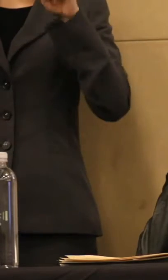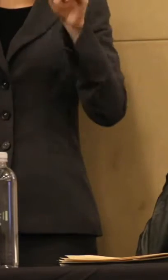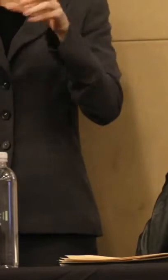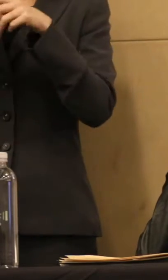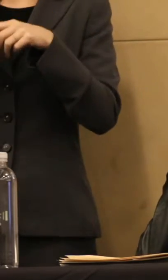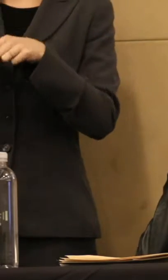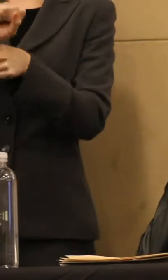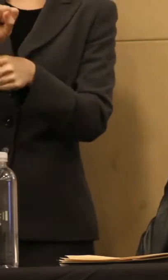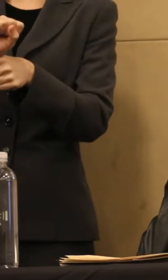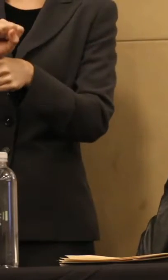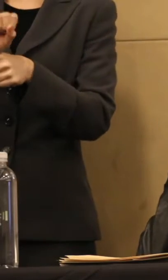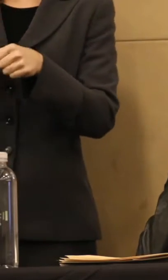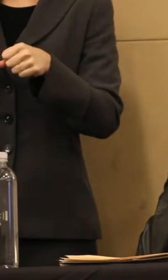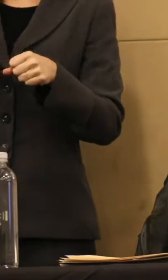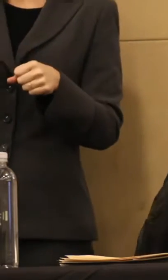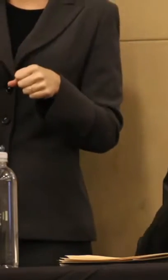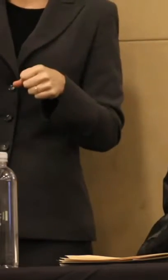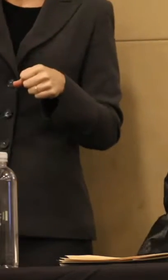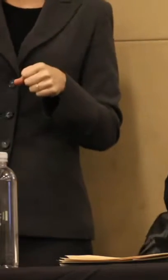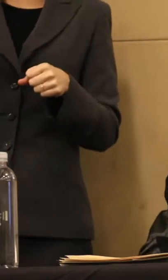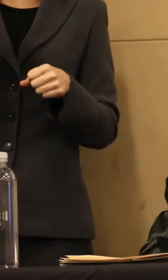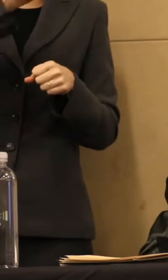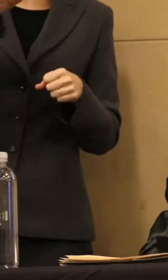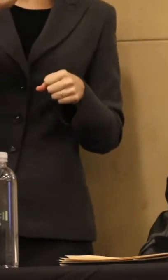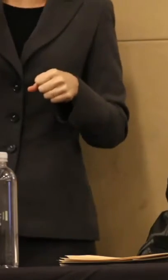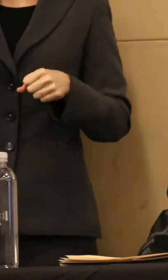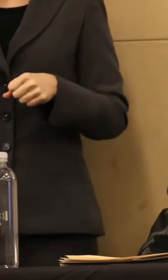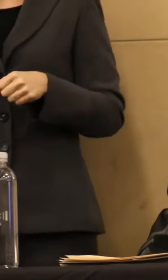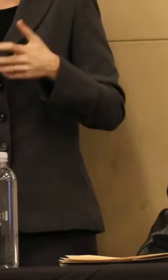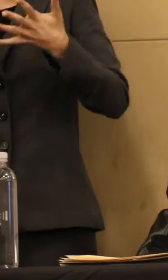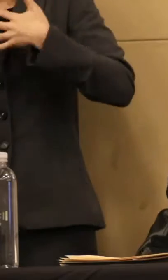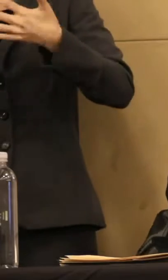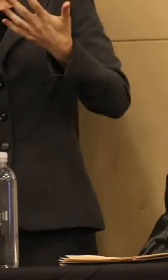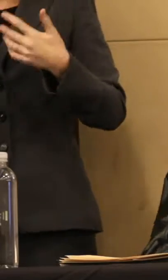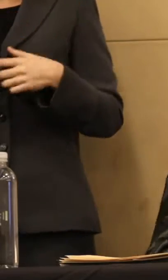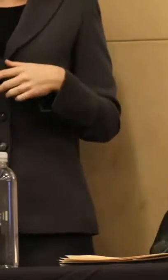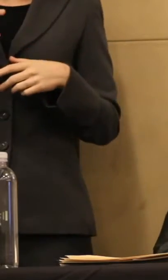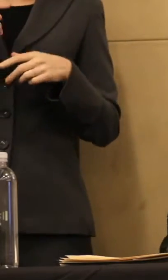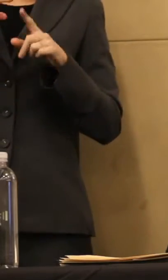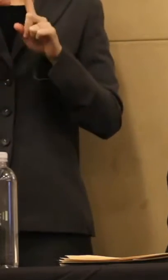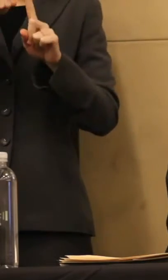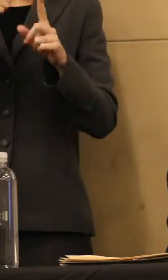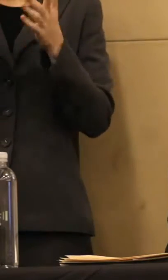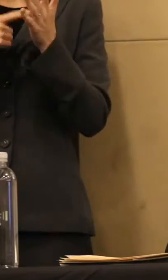It's no different for people with disabilities, sometimes it means an accommodation, or you